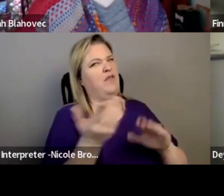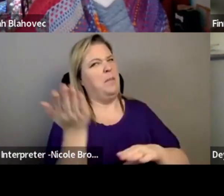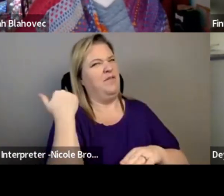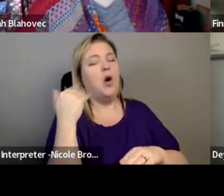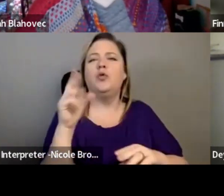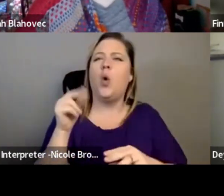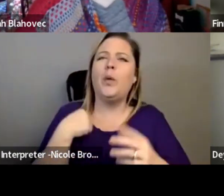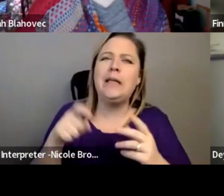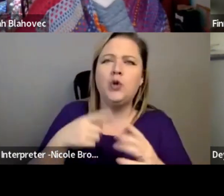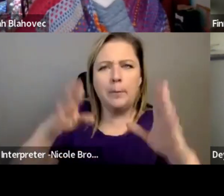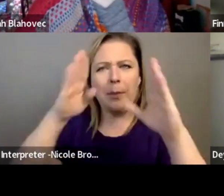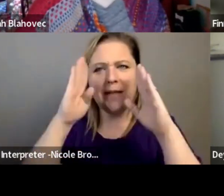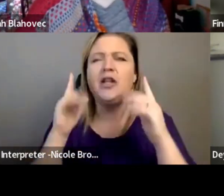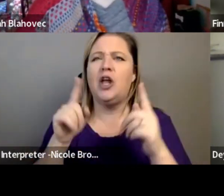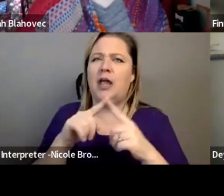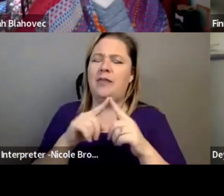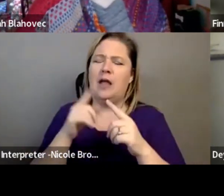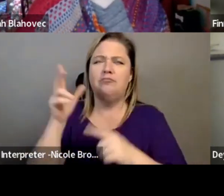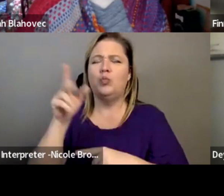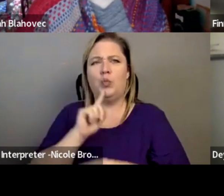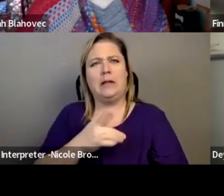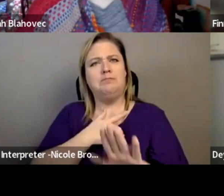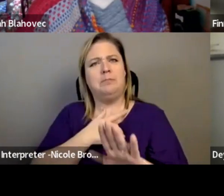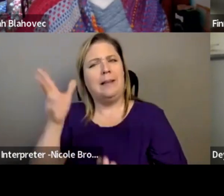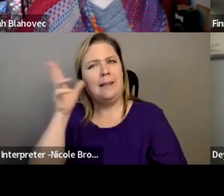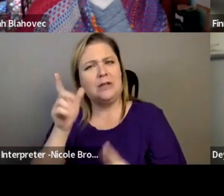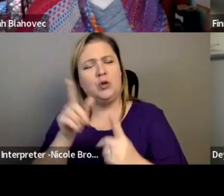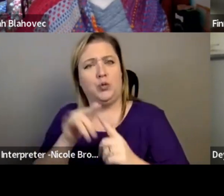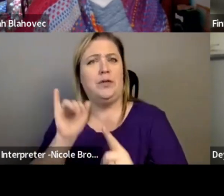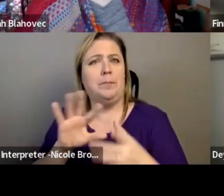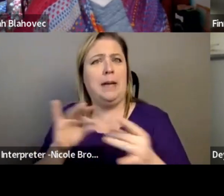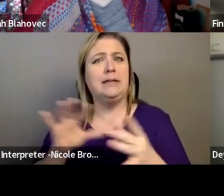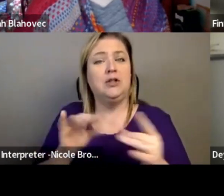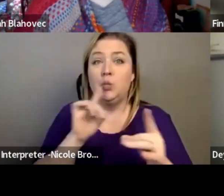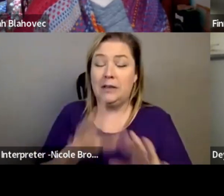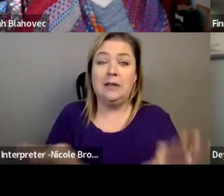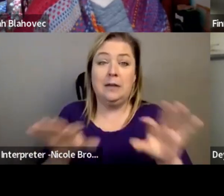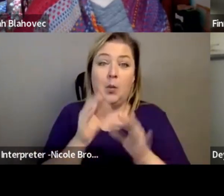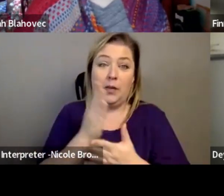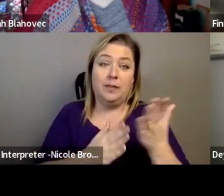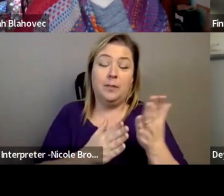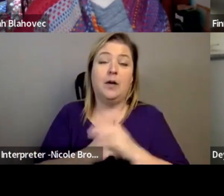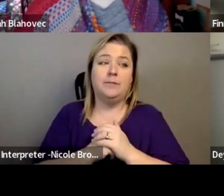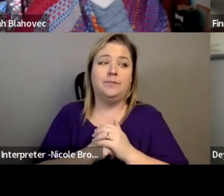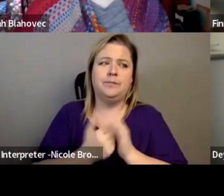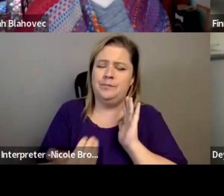So, you know, I think that that is really the most important thing. And again, we need to not